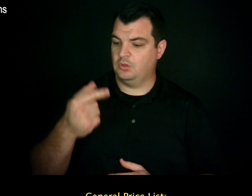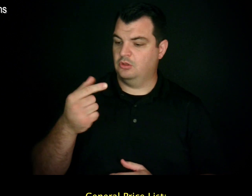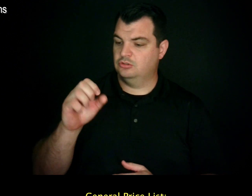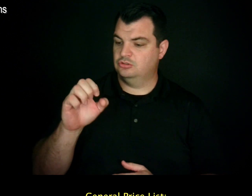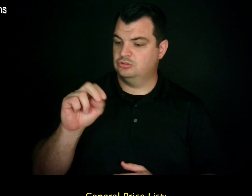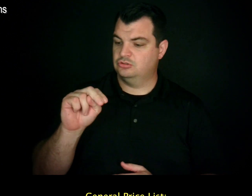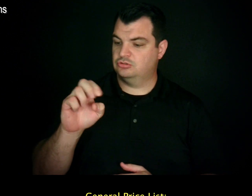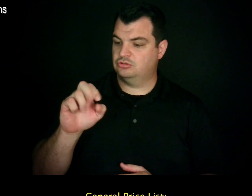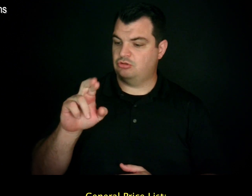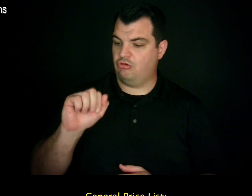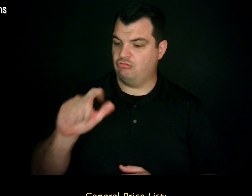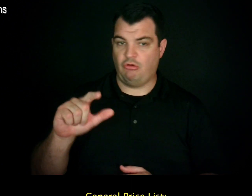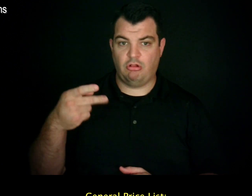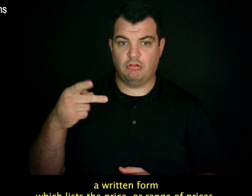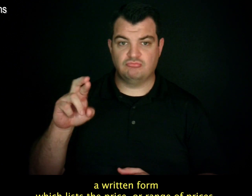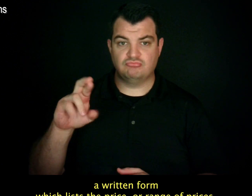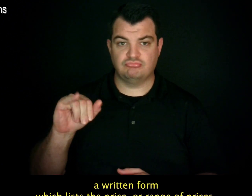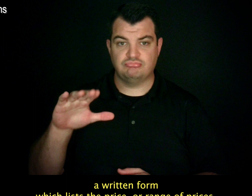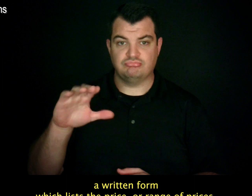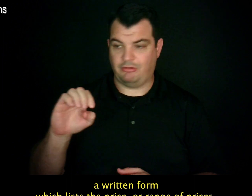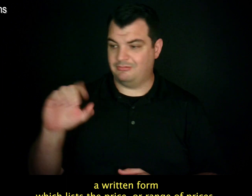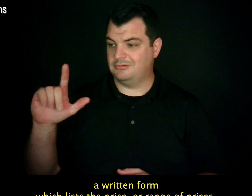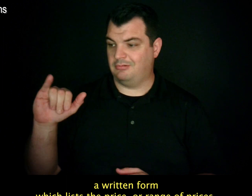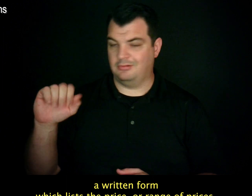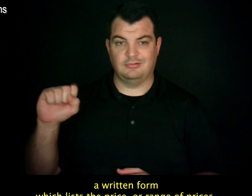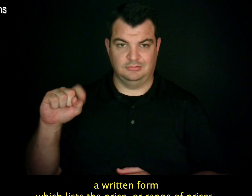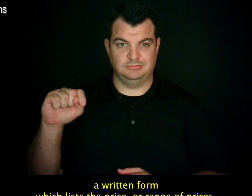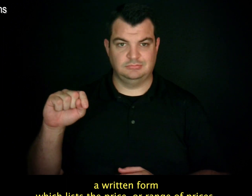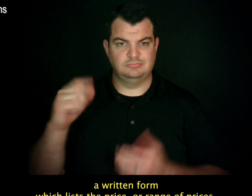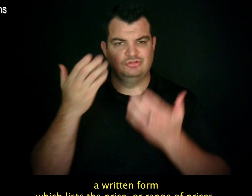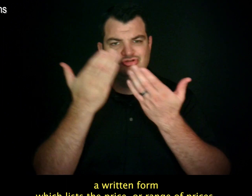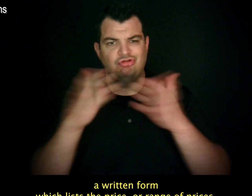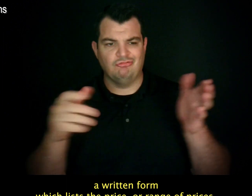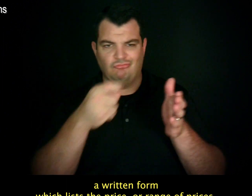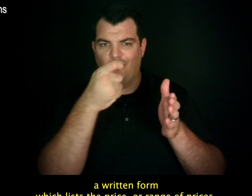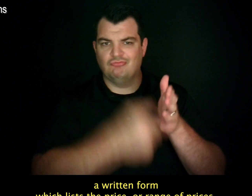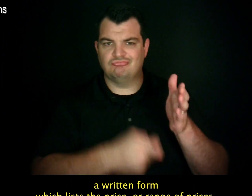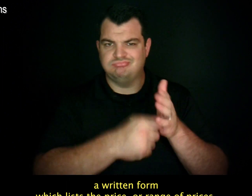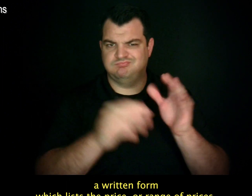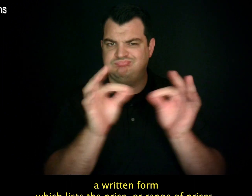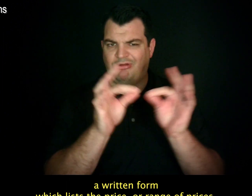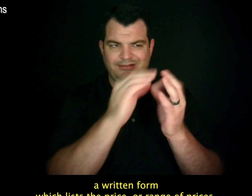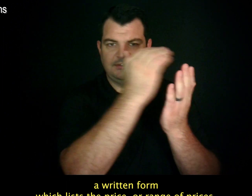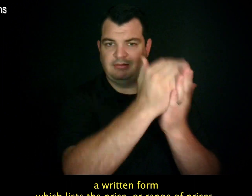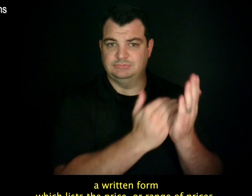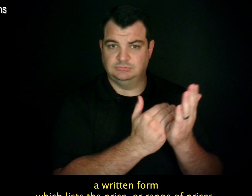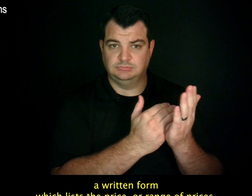General Price List: a written form which lists the price, or range of prices,